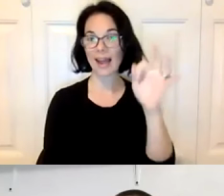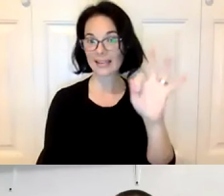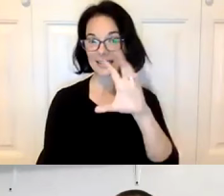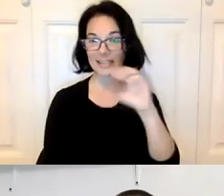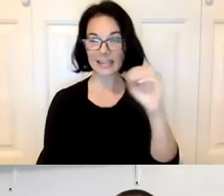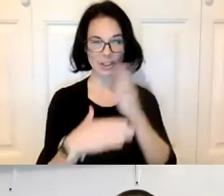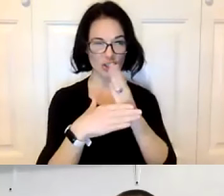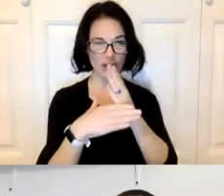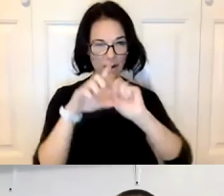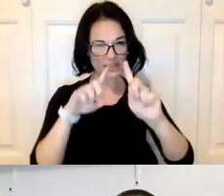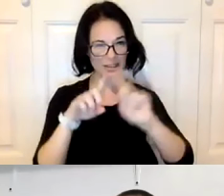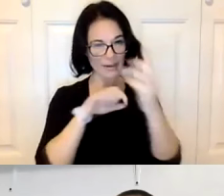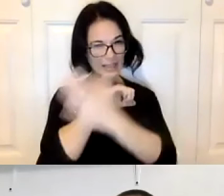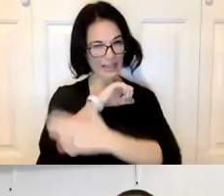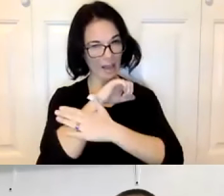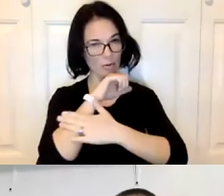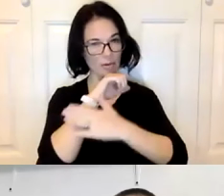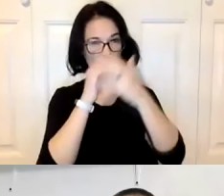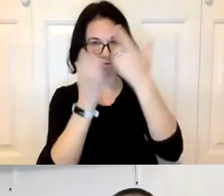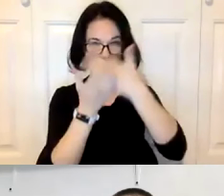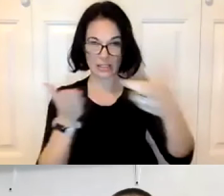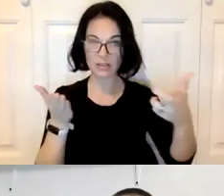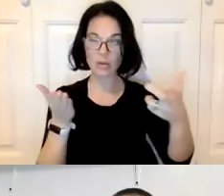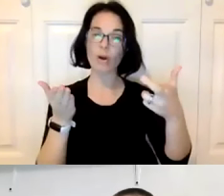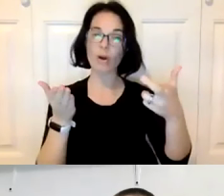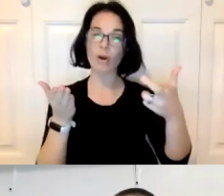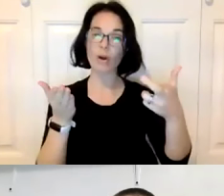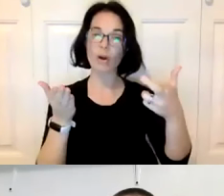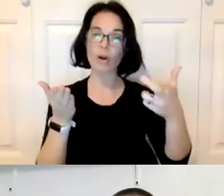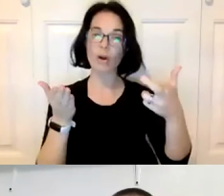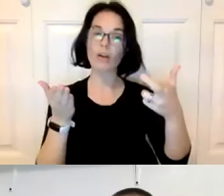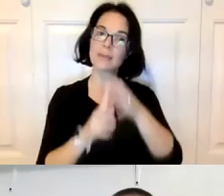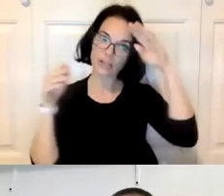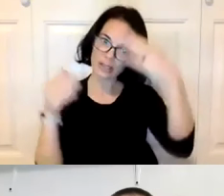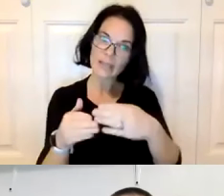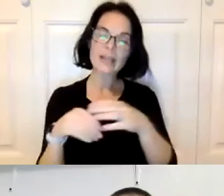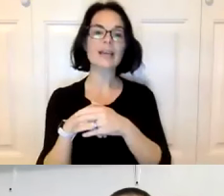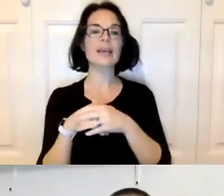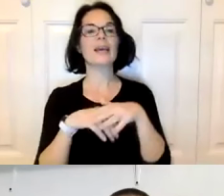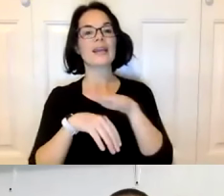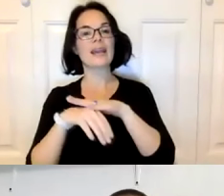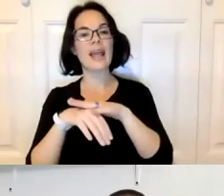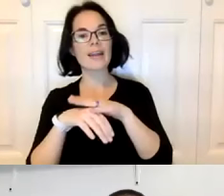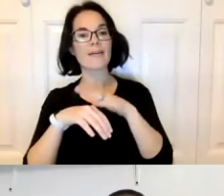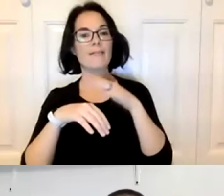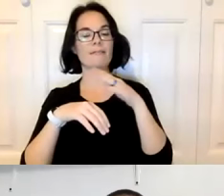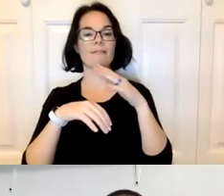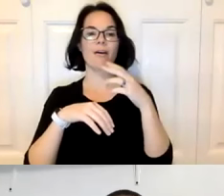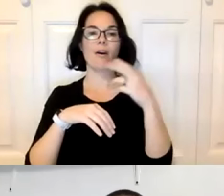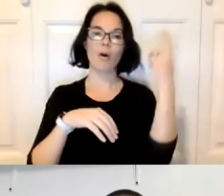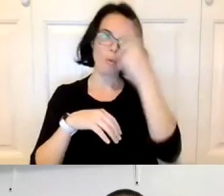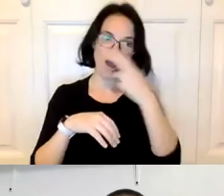especially to Native Hawaiian, Pacific Islander, Asian communities across the county that